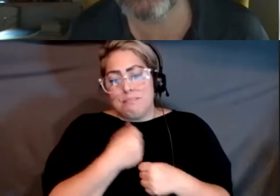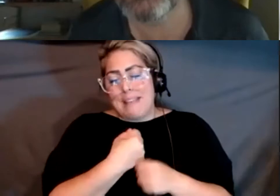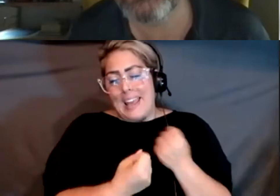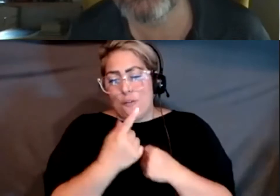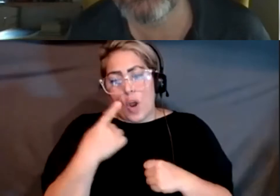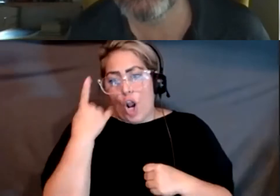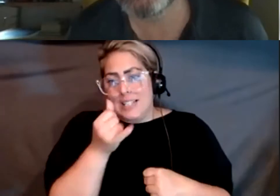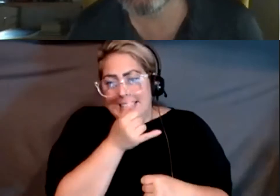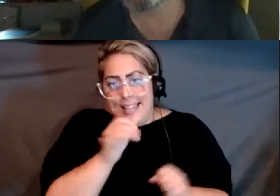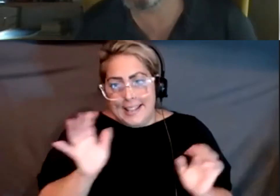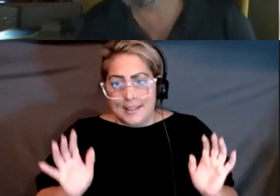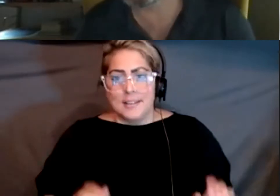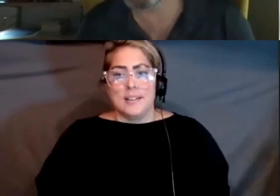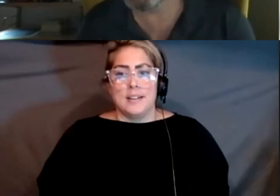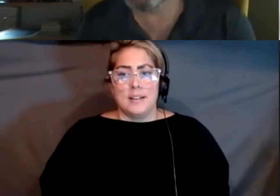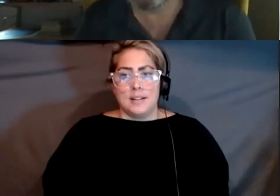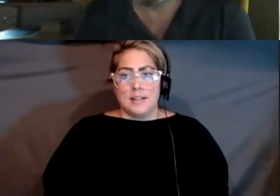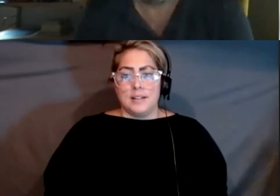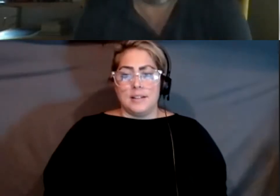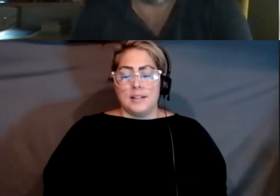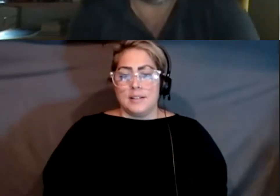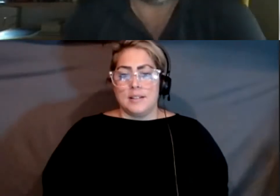it will come out okay on the other end.